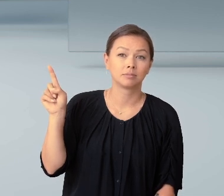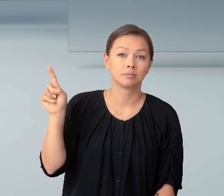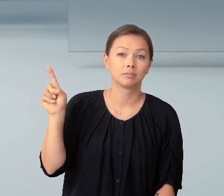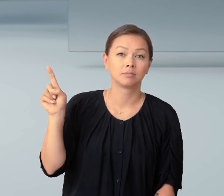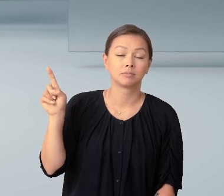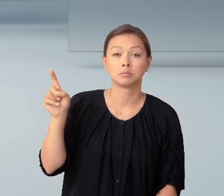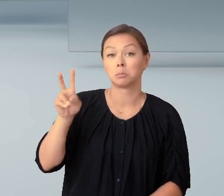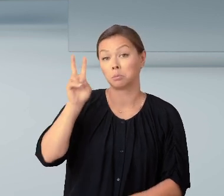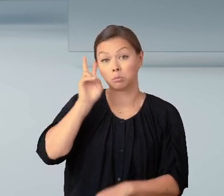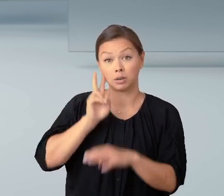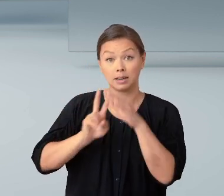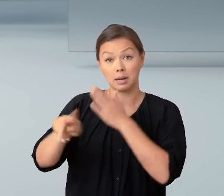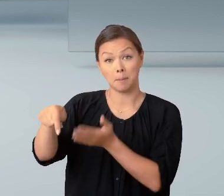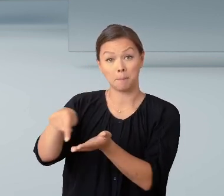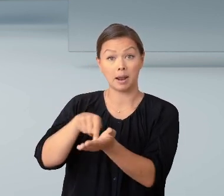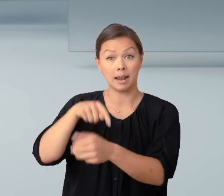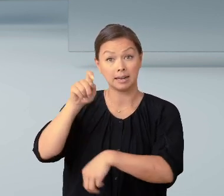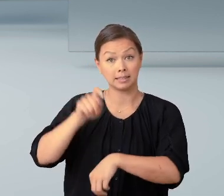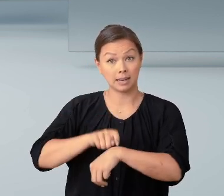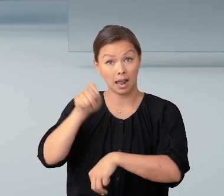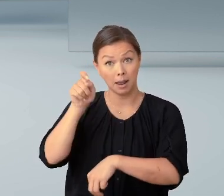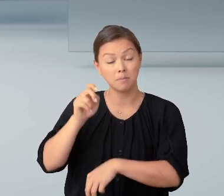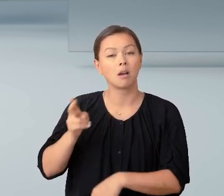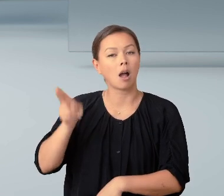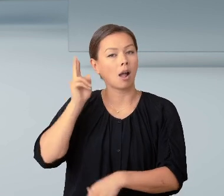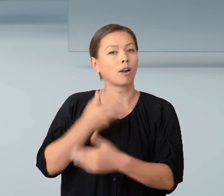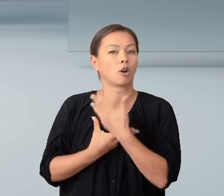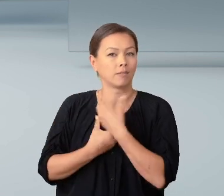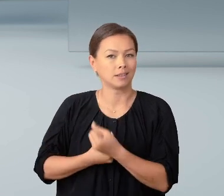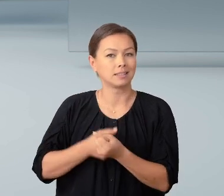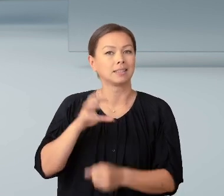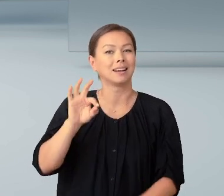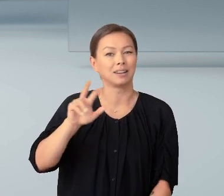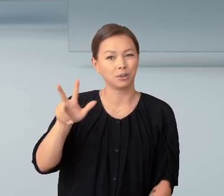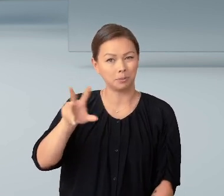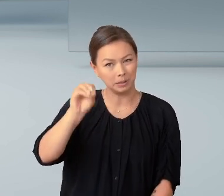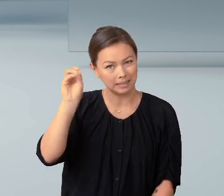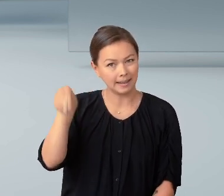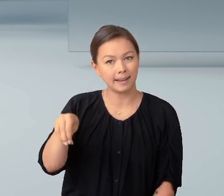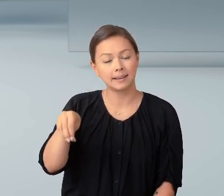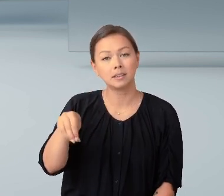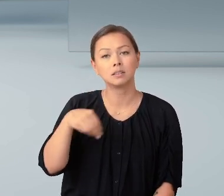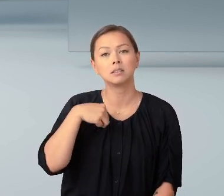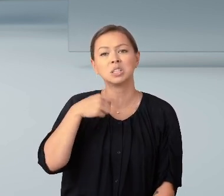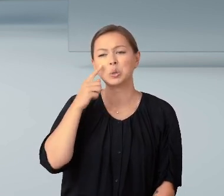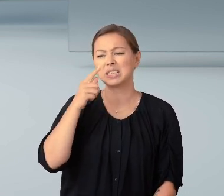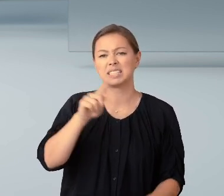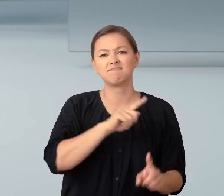93%. And this is across all of the different customers and, you